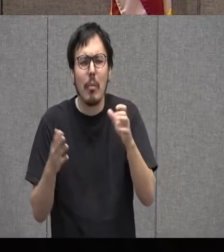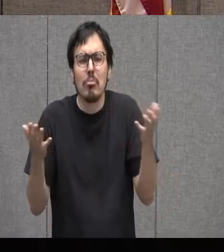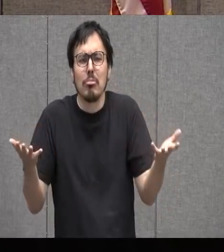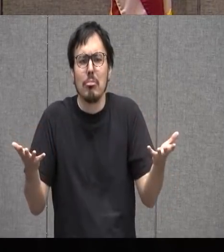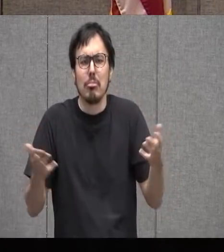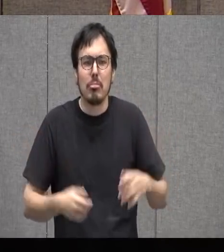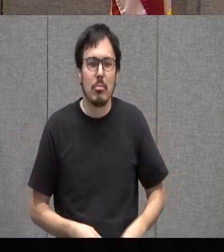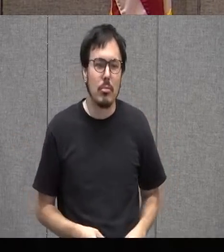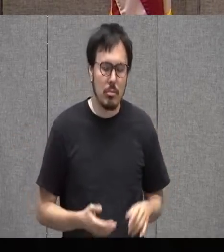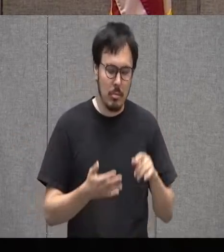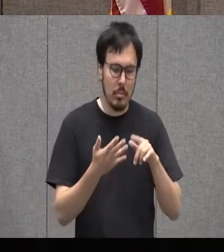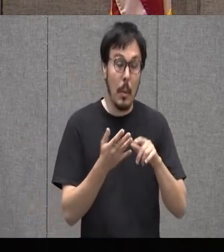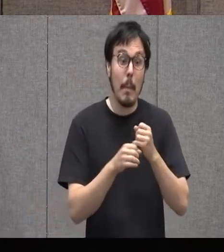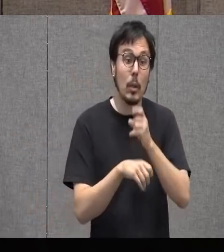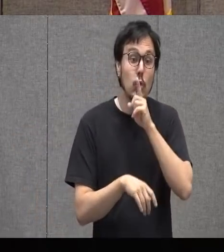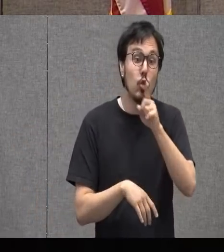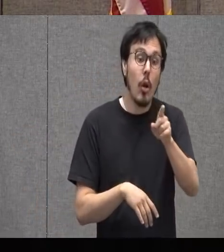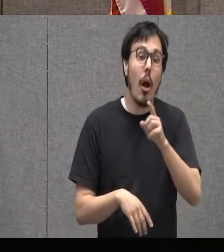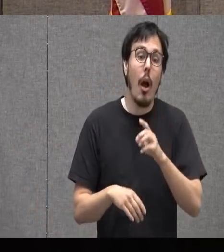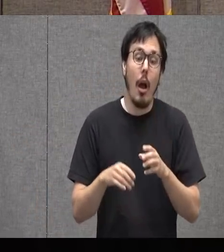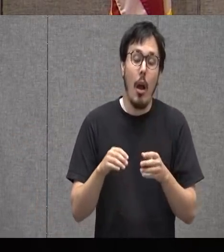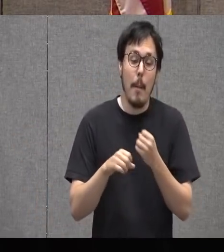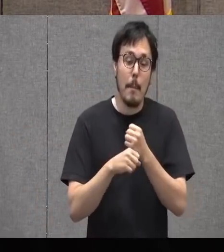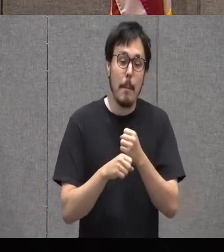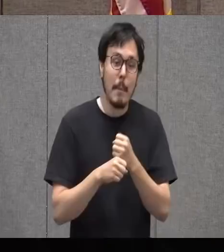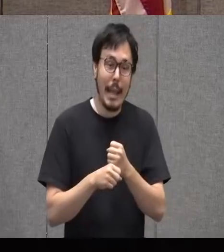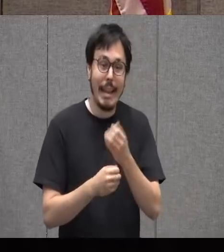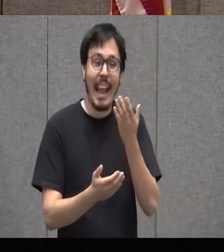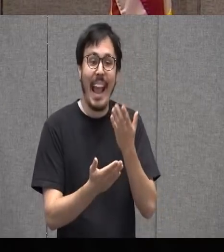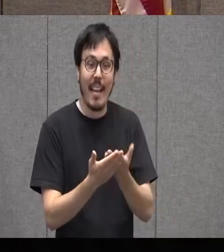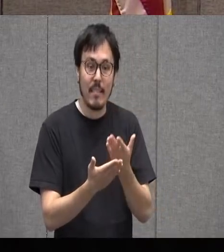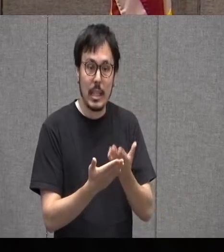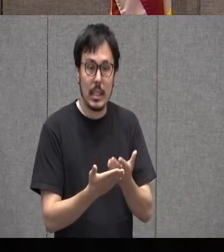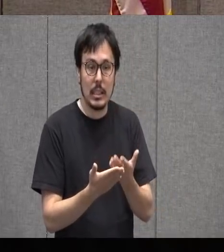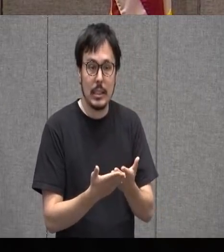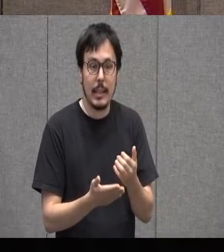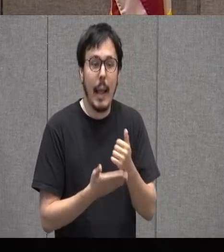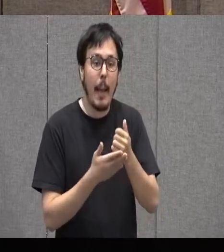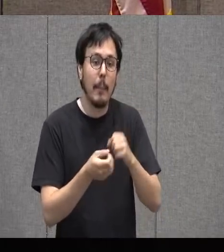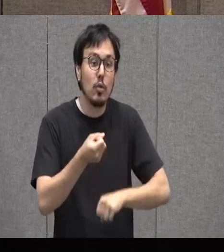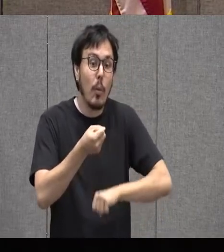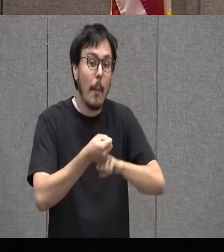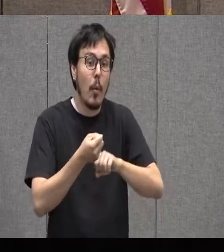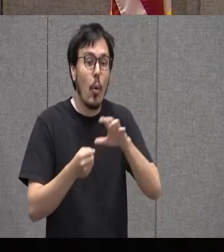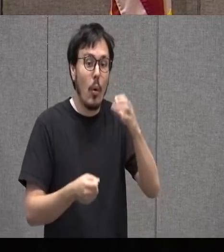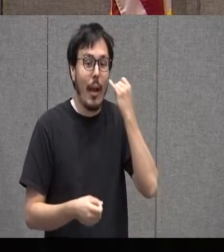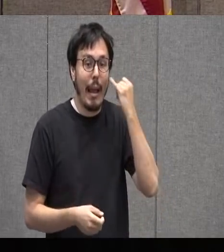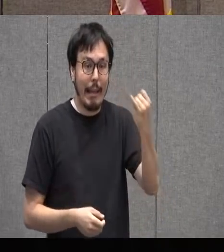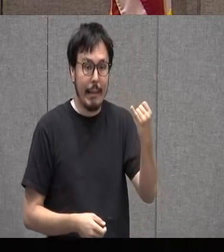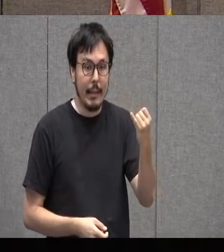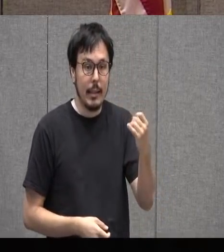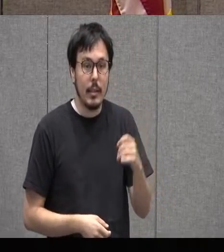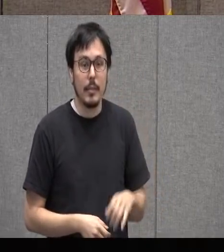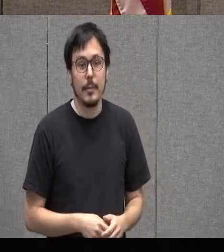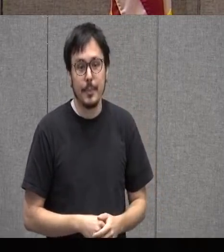to support whatever conclusion you're making about whether you did or do not create a new substance.